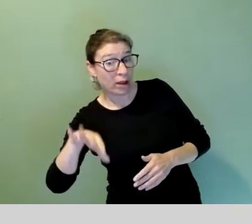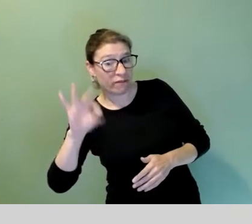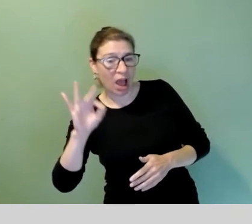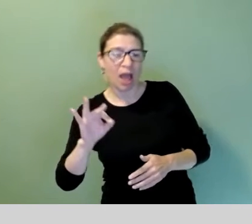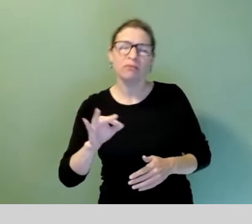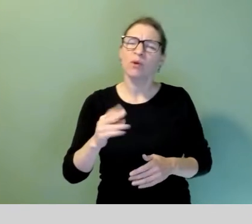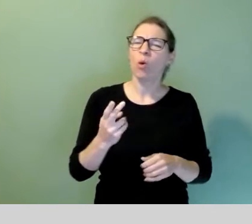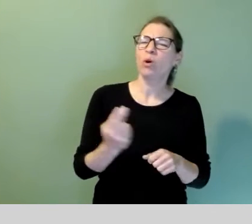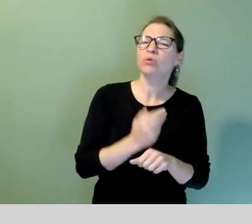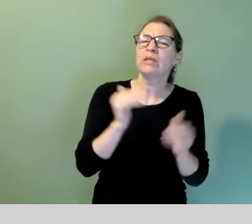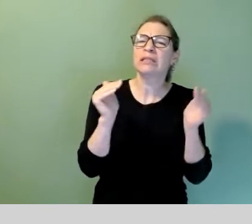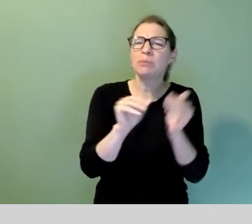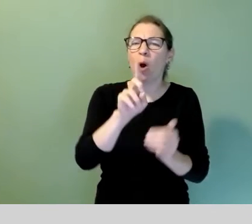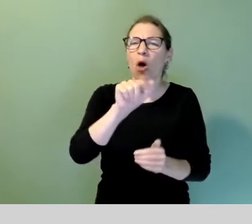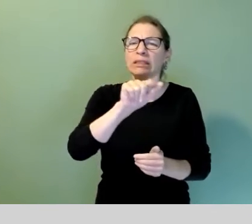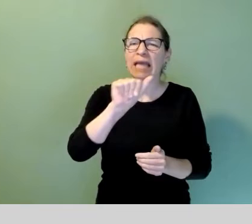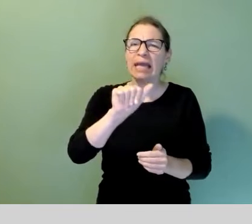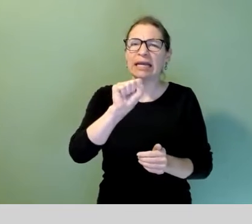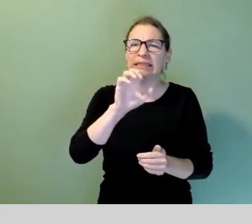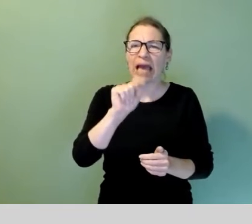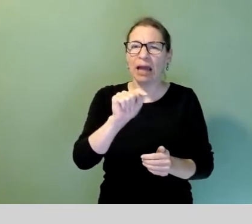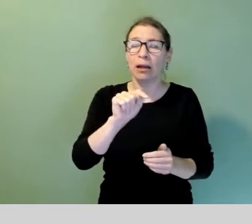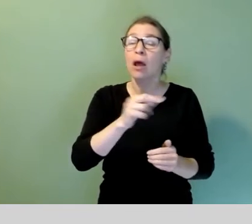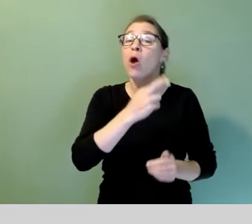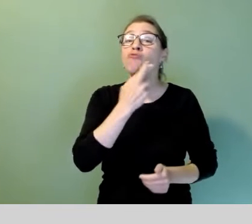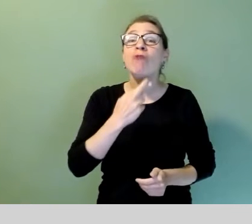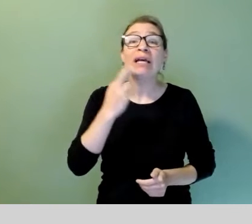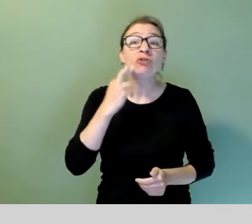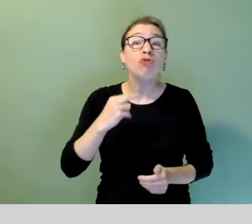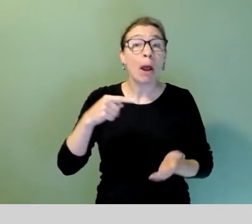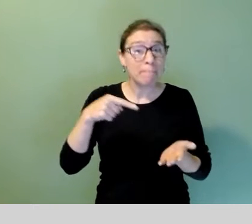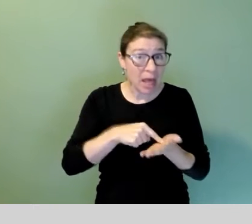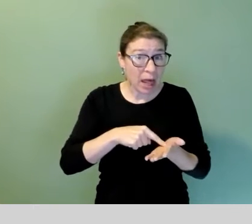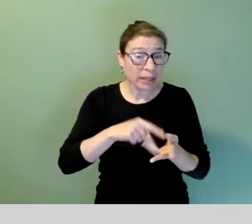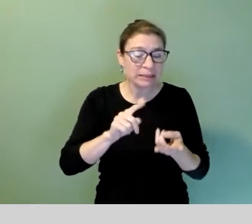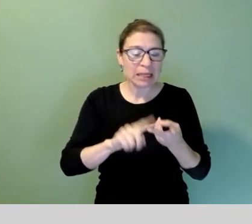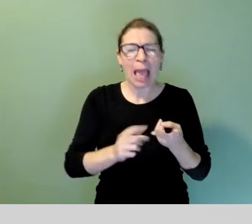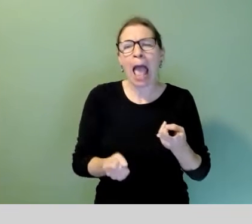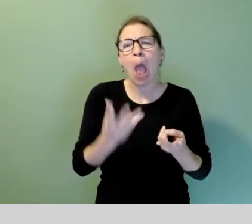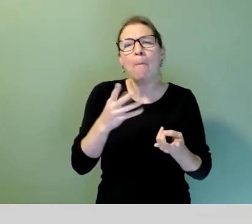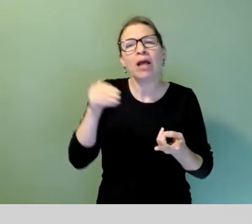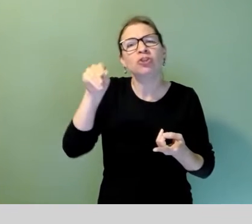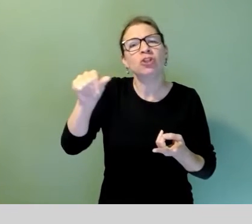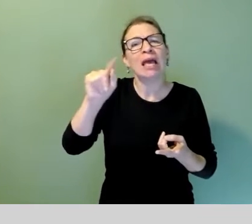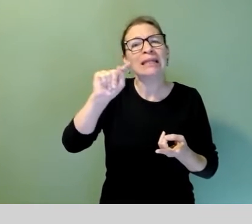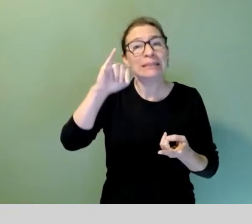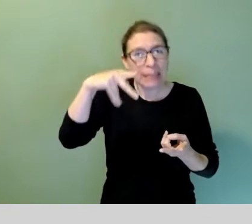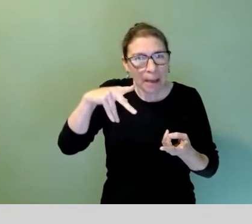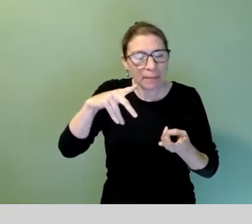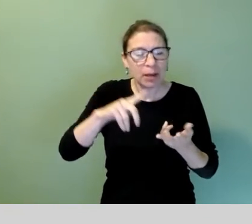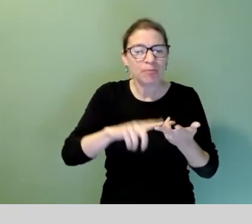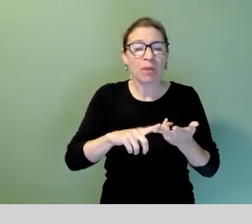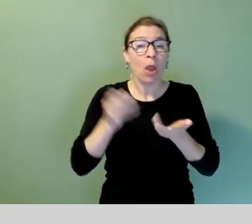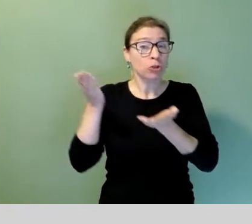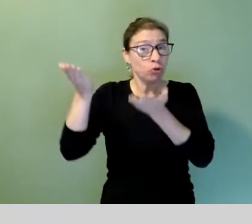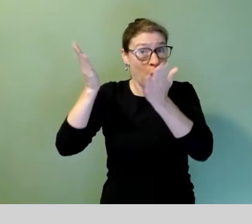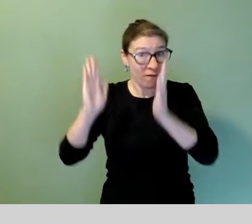a small dataset of restaurant bills, tips, party sizes, the gender of the server which will of course